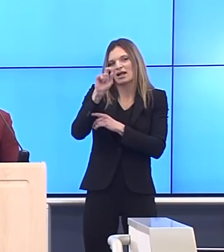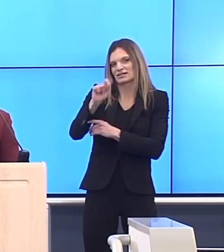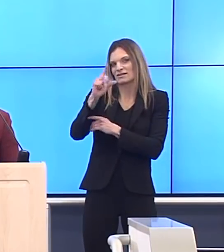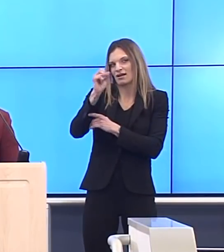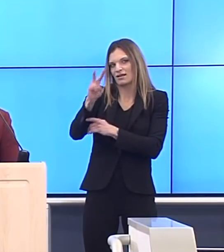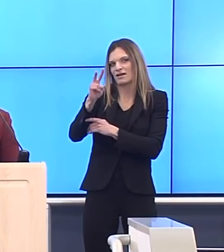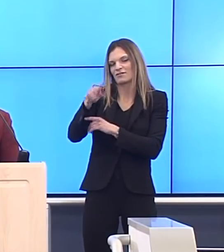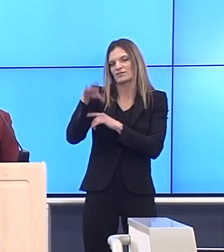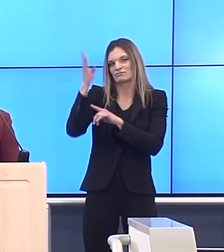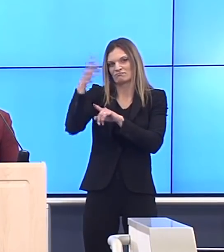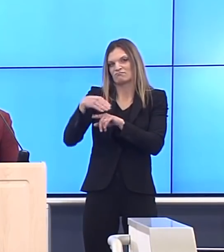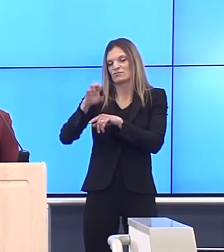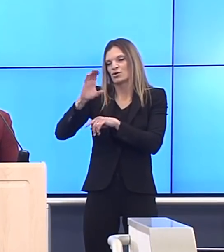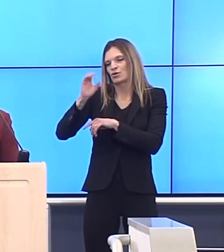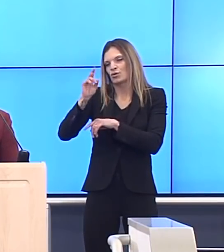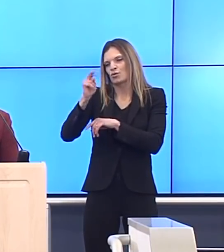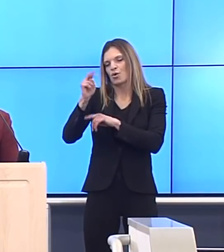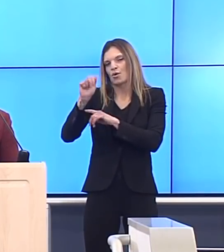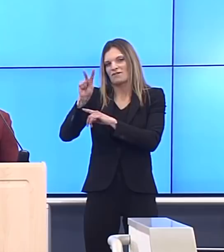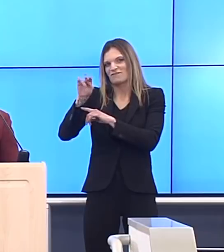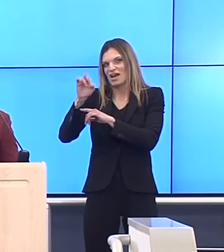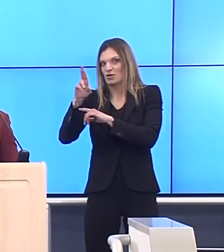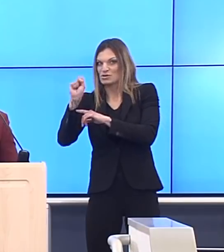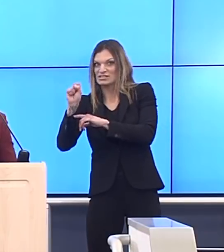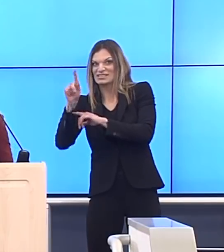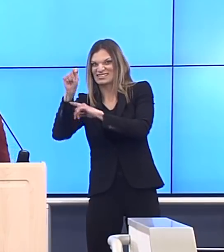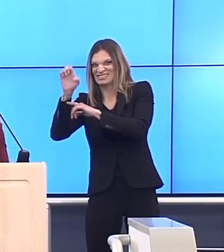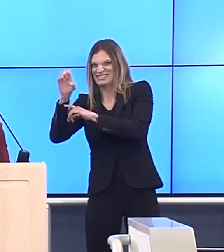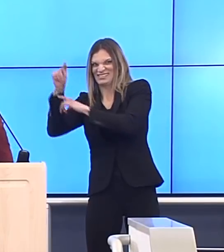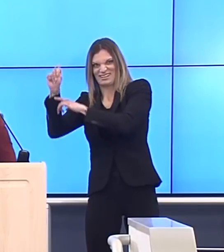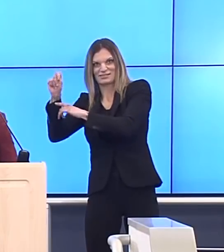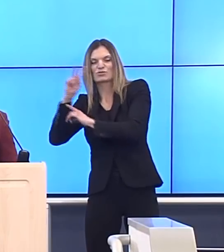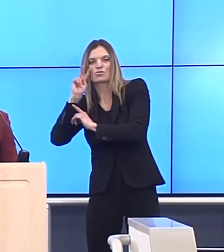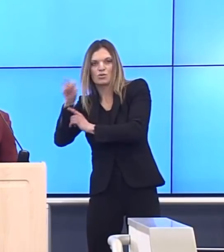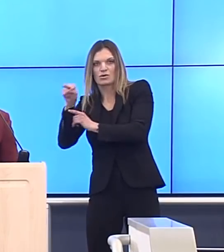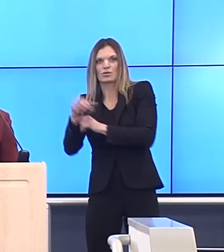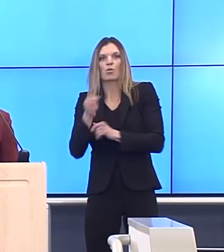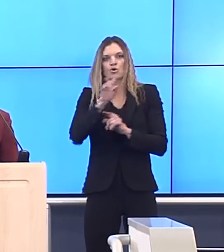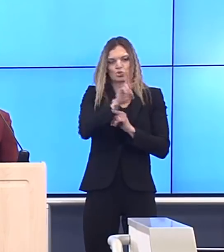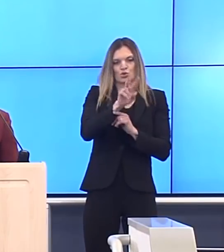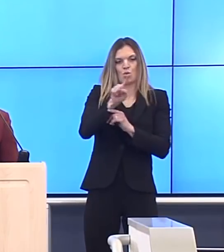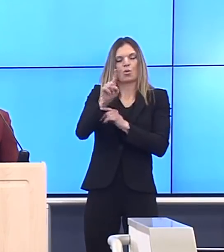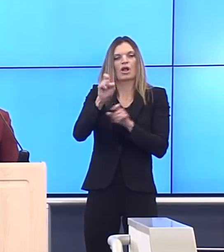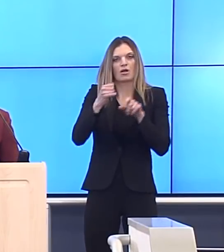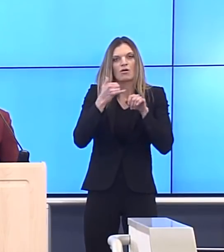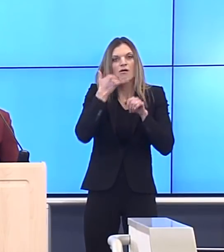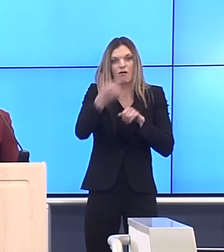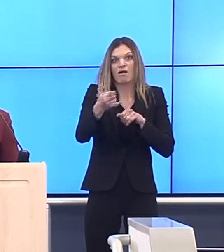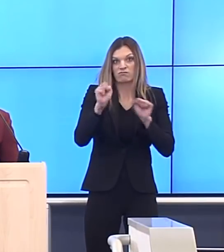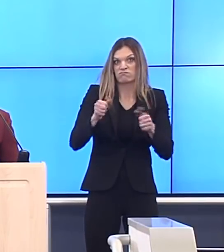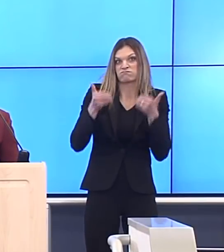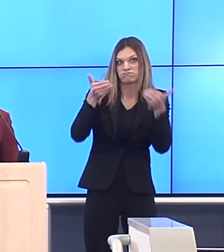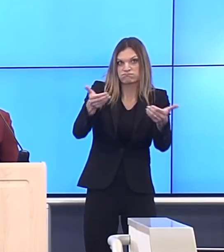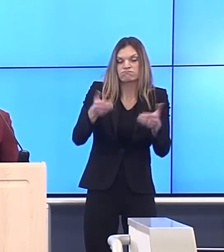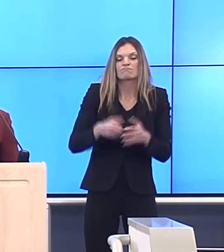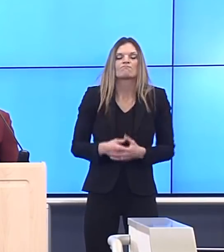EXPOSED, YOU CAN GO TO OUR WEBSITE WWW DOT MICHIGAN THAT 4 SLASH CORONAVIRUS TEST OR